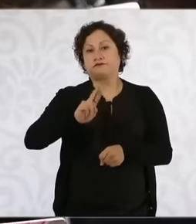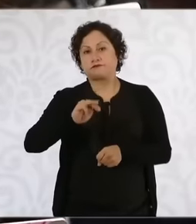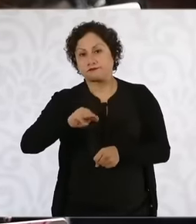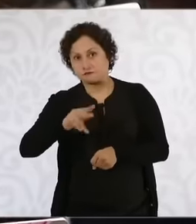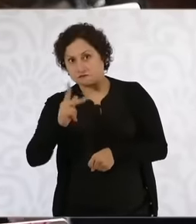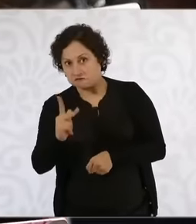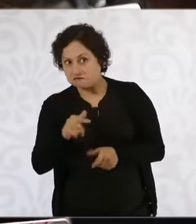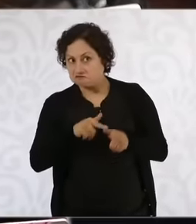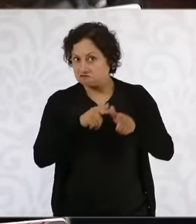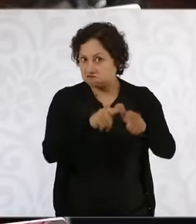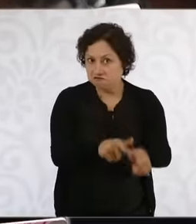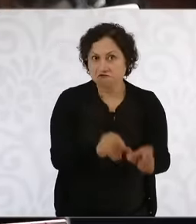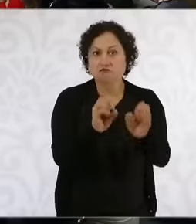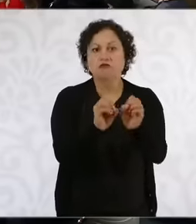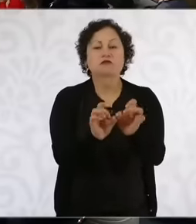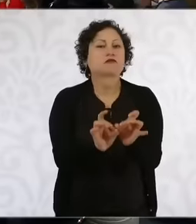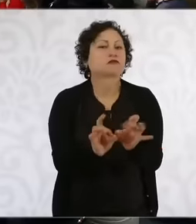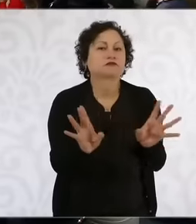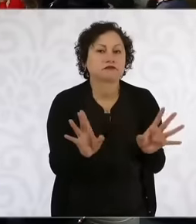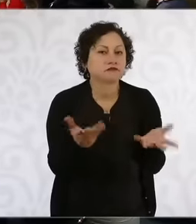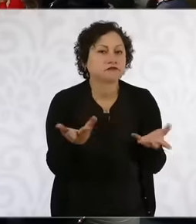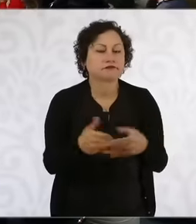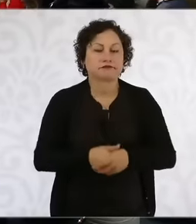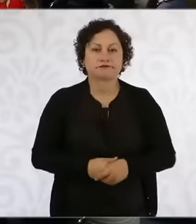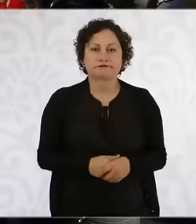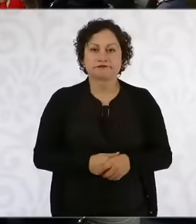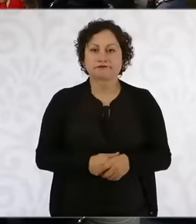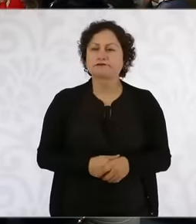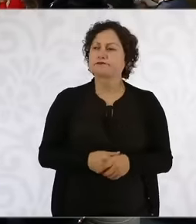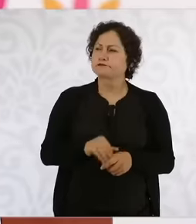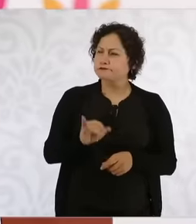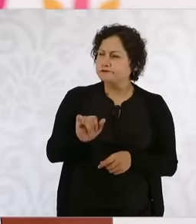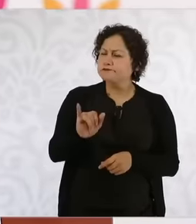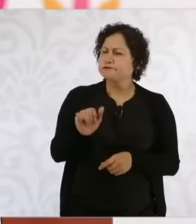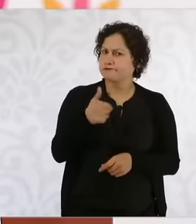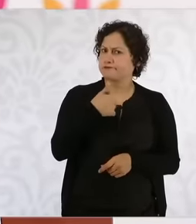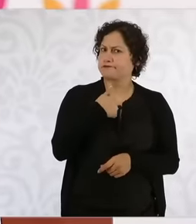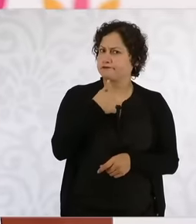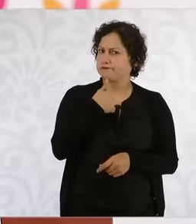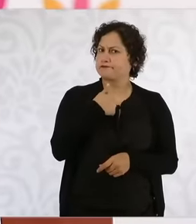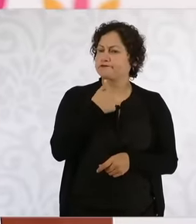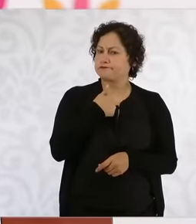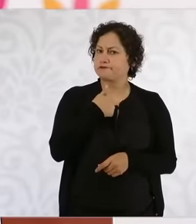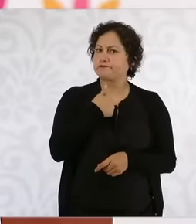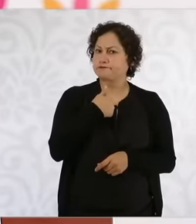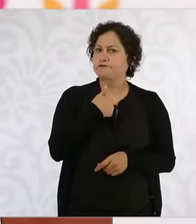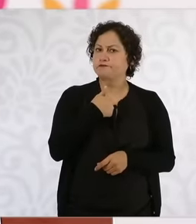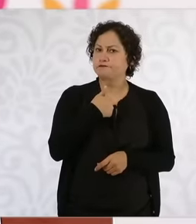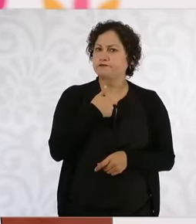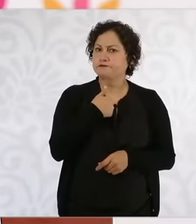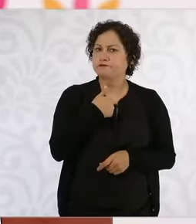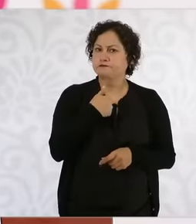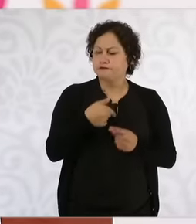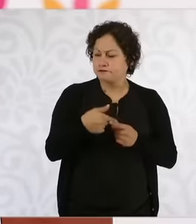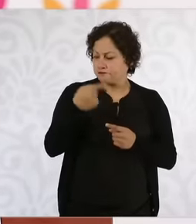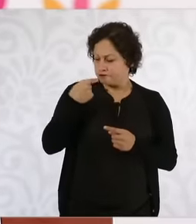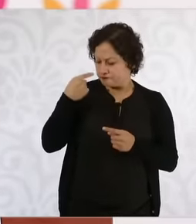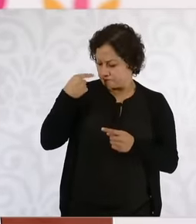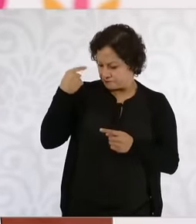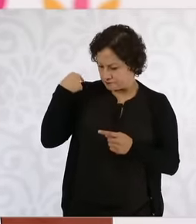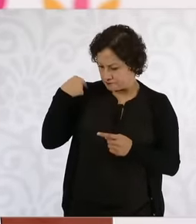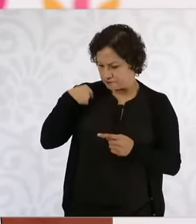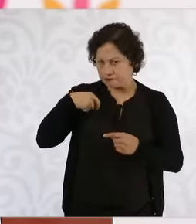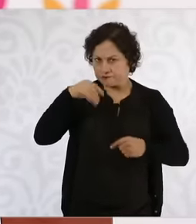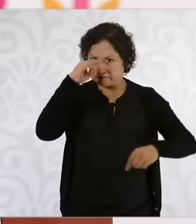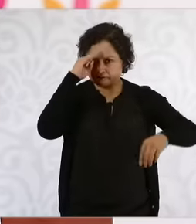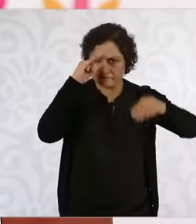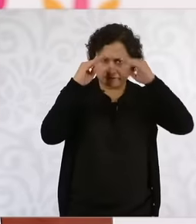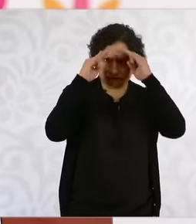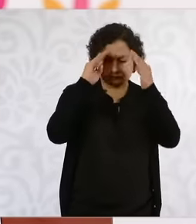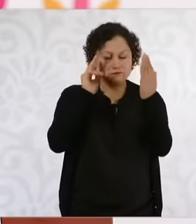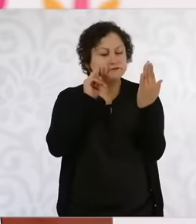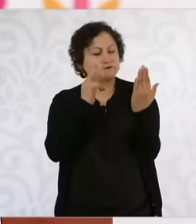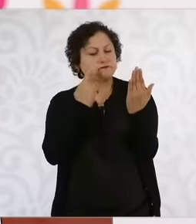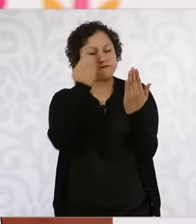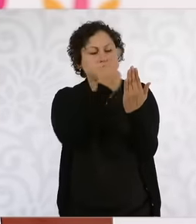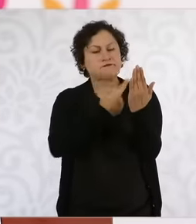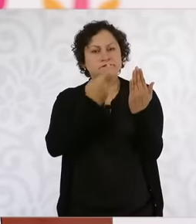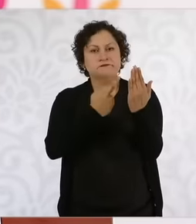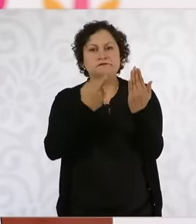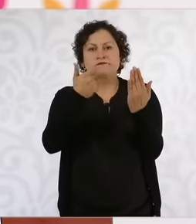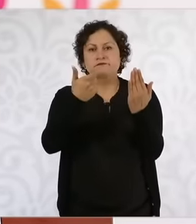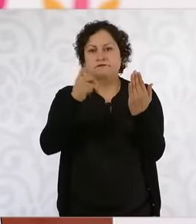momentary nature of the announcement. Yes, I have been up and down these days. I agree